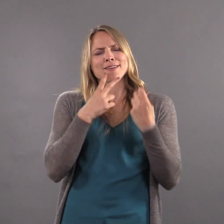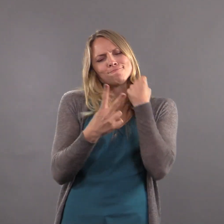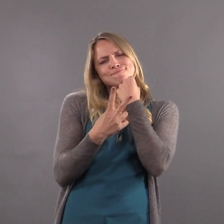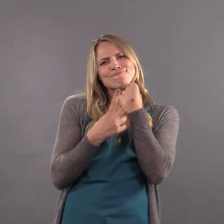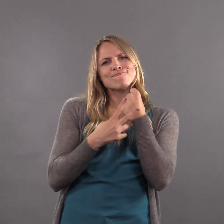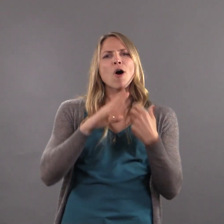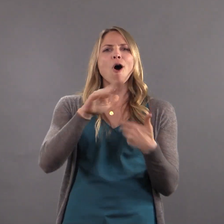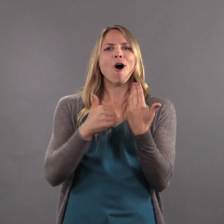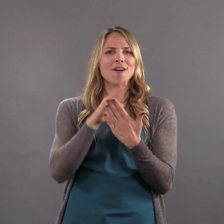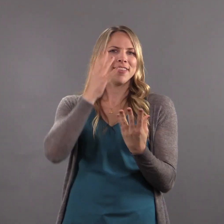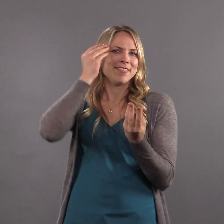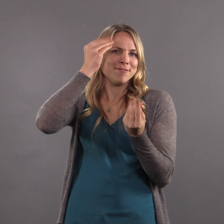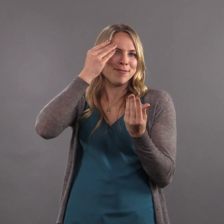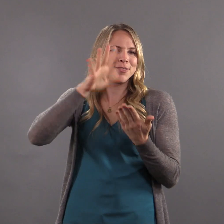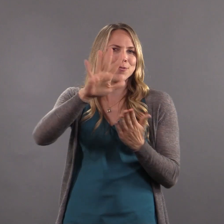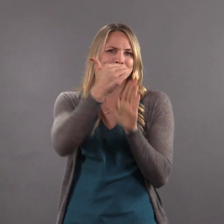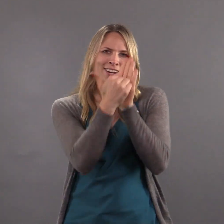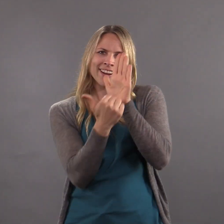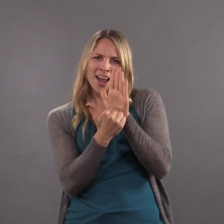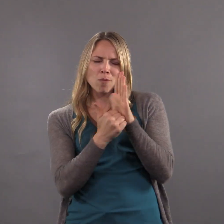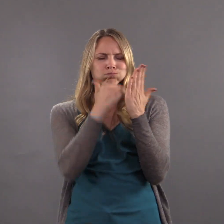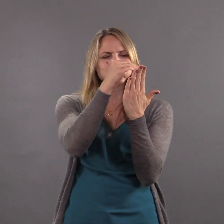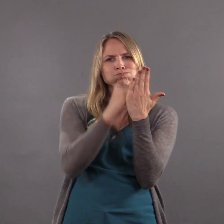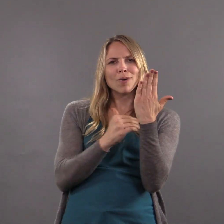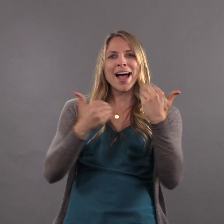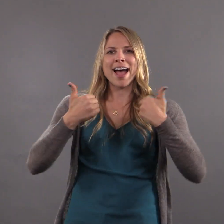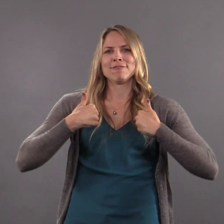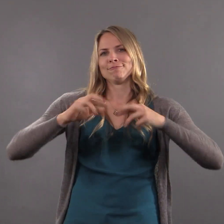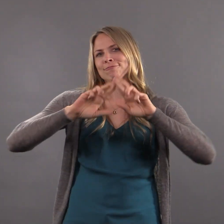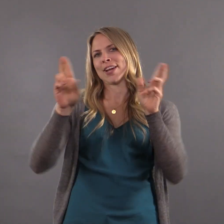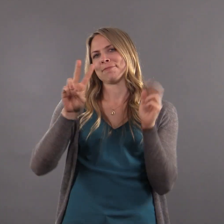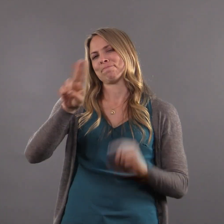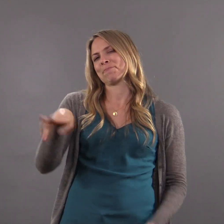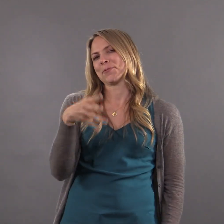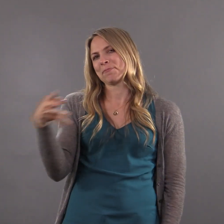We can store all of this information in your account in USKED.